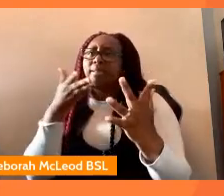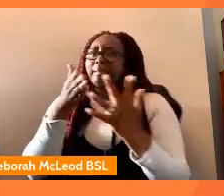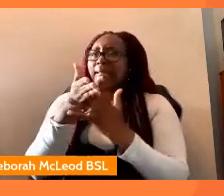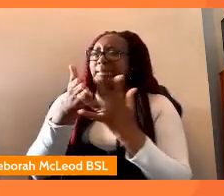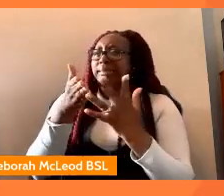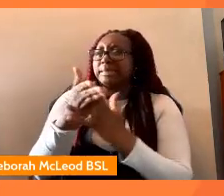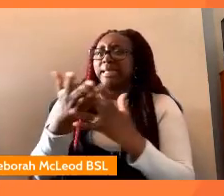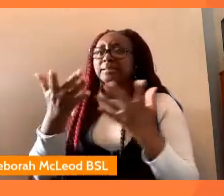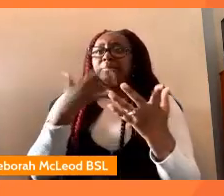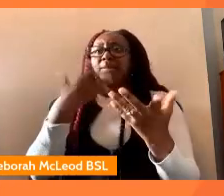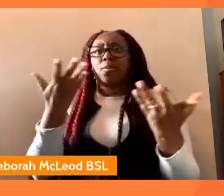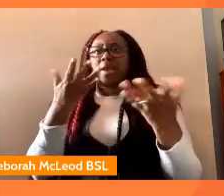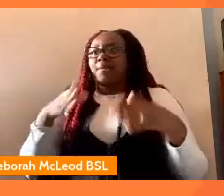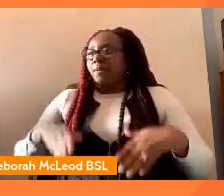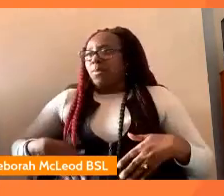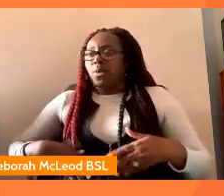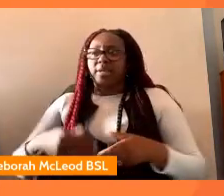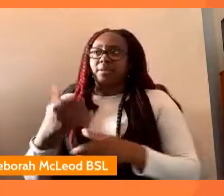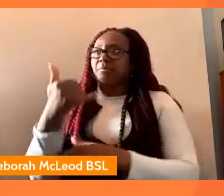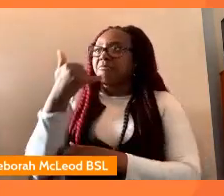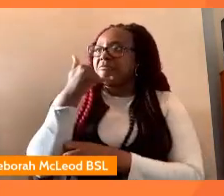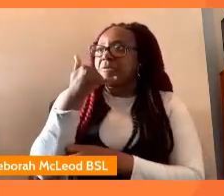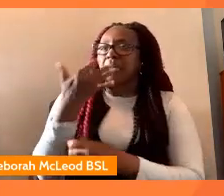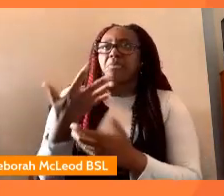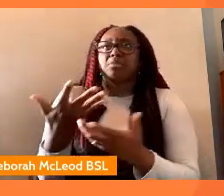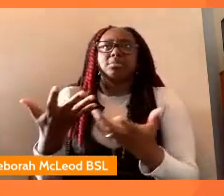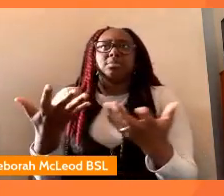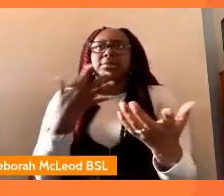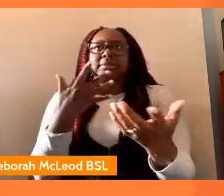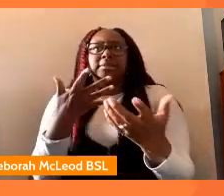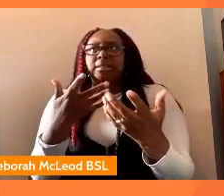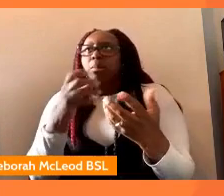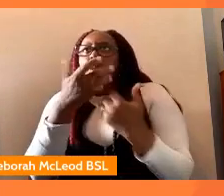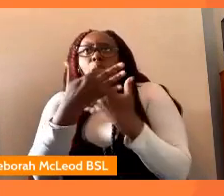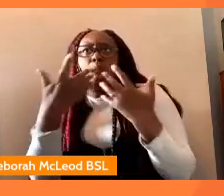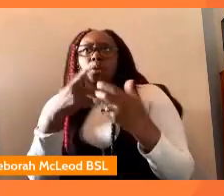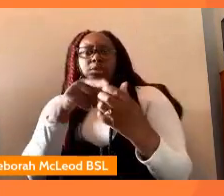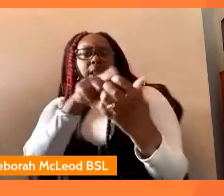is in their pocket, their mobile phone has so many options to engage them,